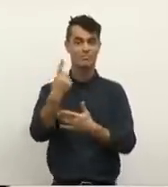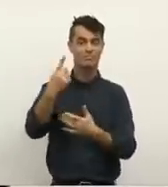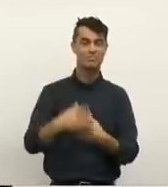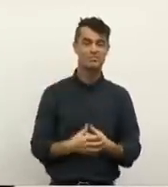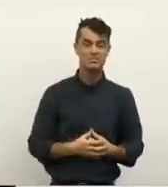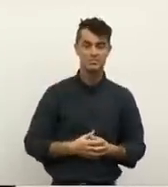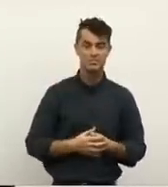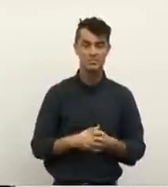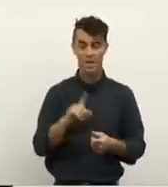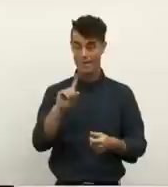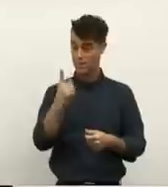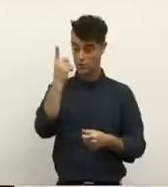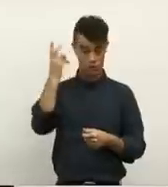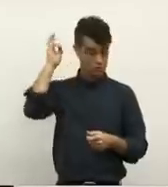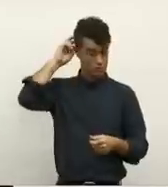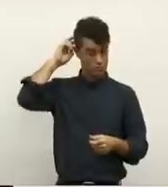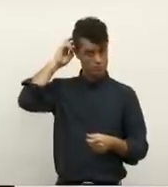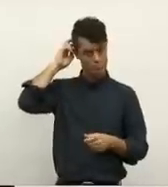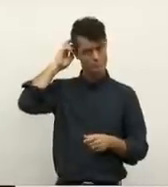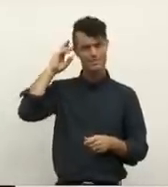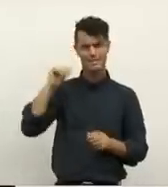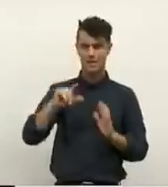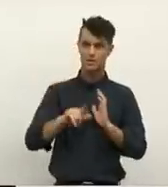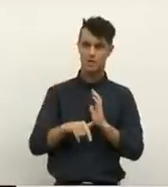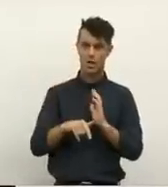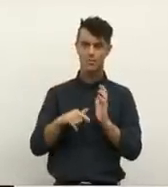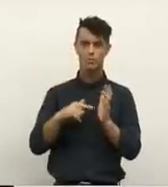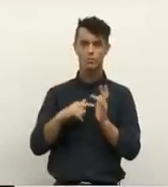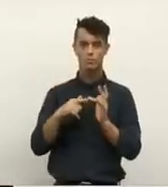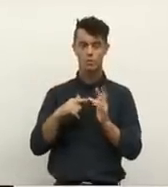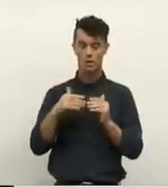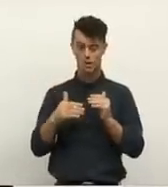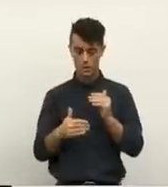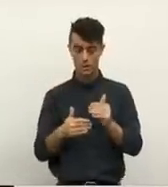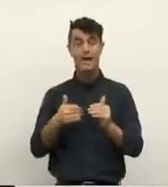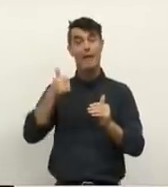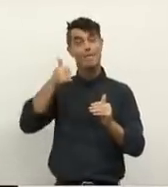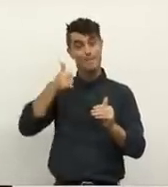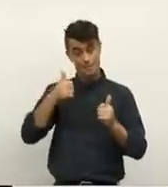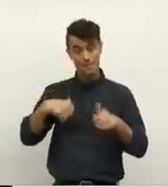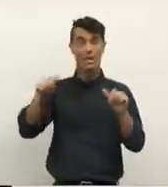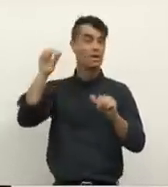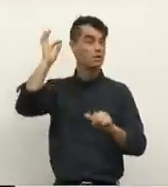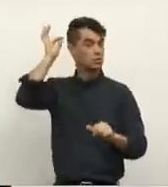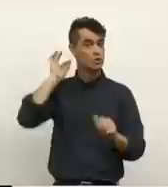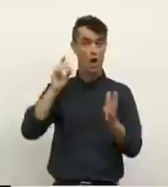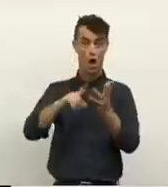And so it took a lot longer to do the switch on. And then once you get a cochlear implant, you have to do some adjustment.